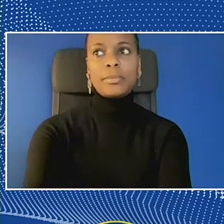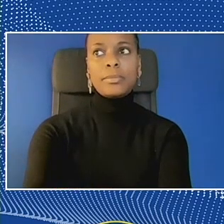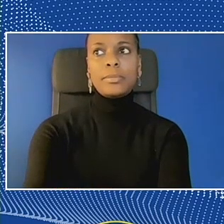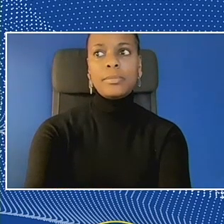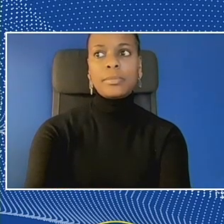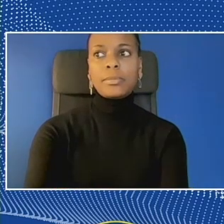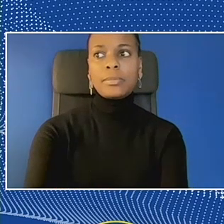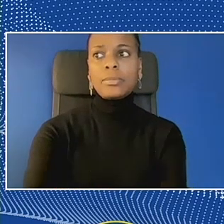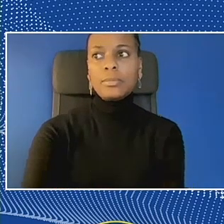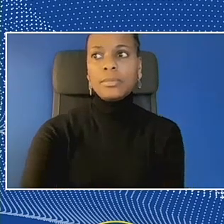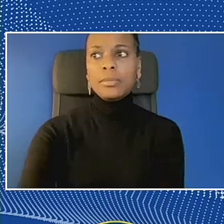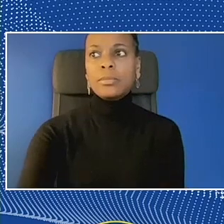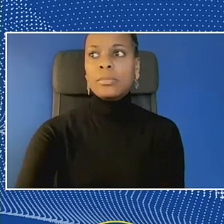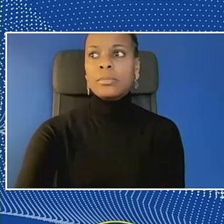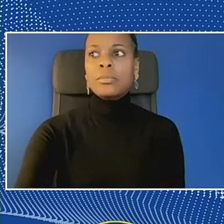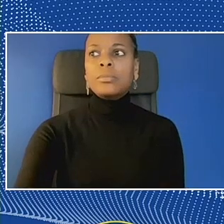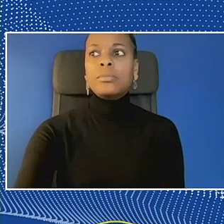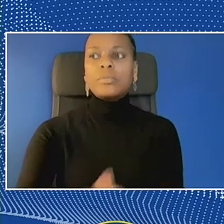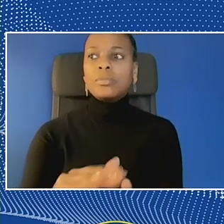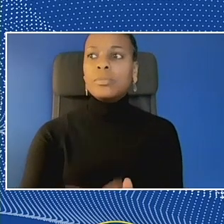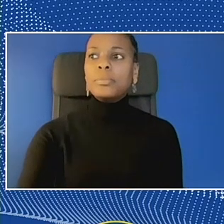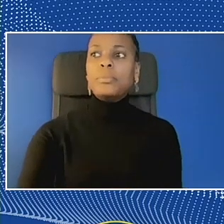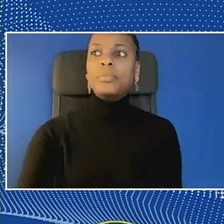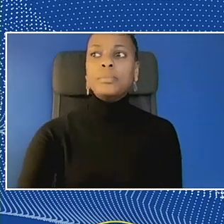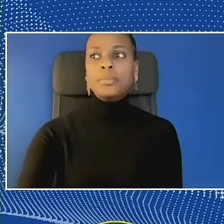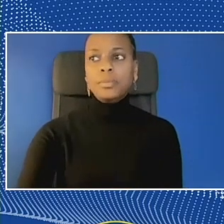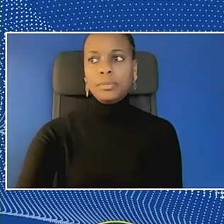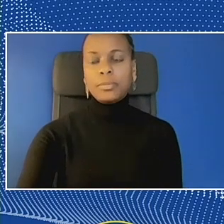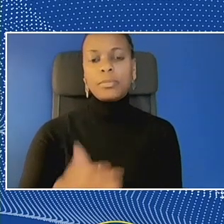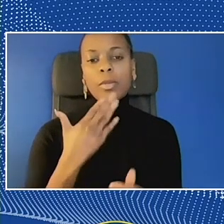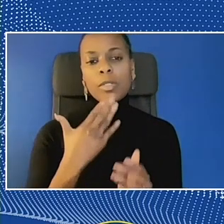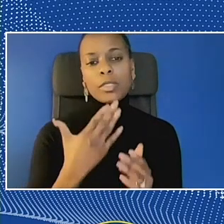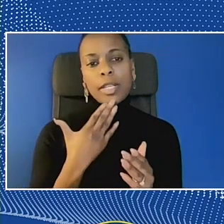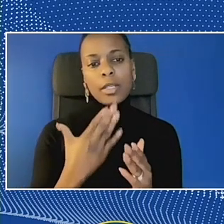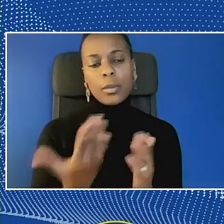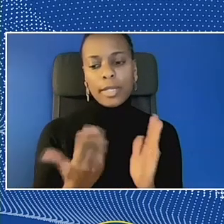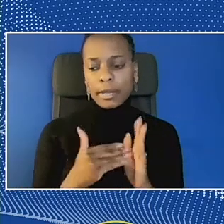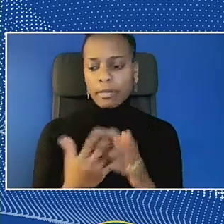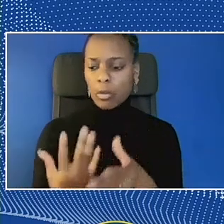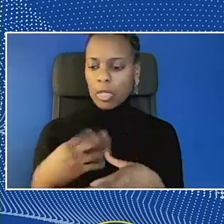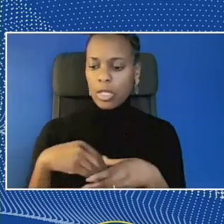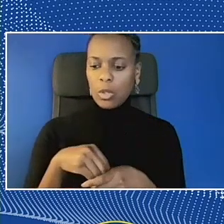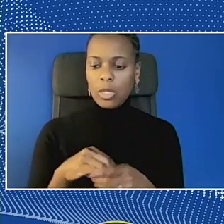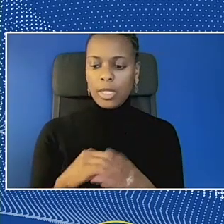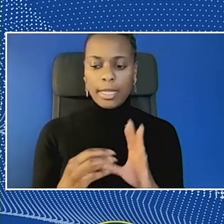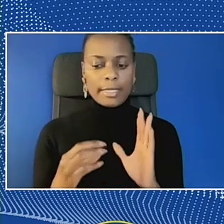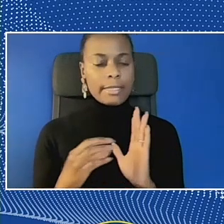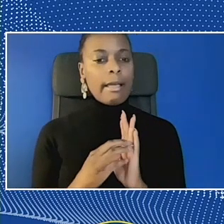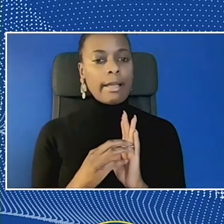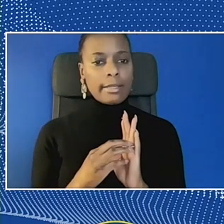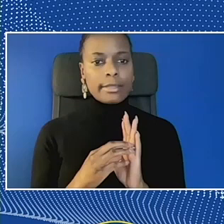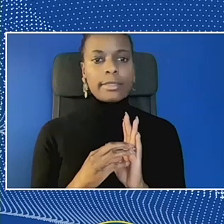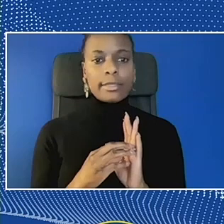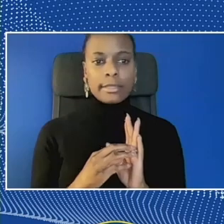circle back and say thank you again for including the text for- on number eight,